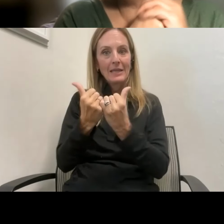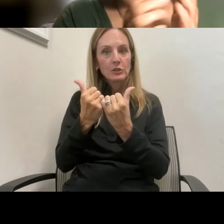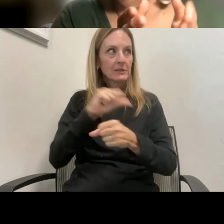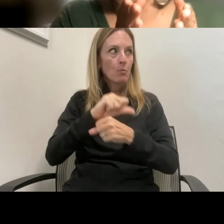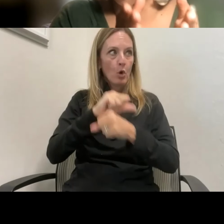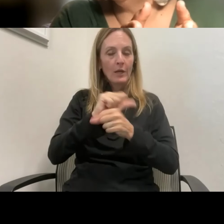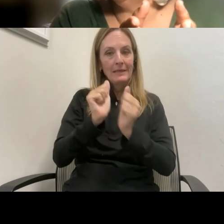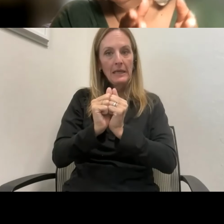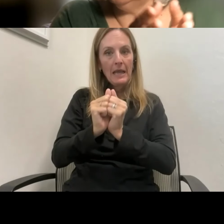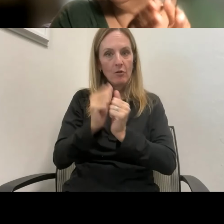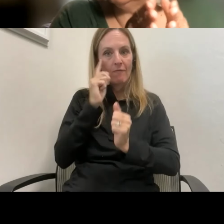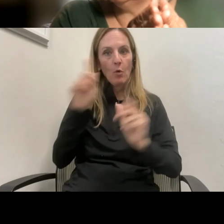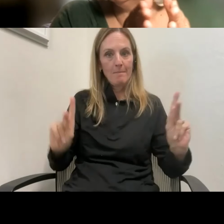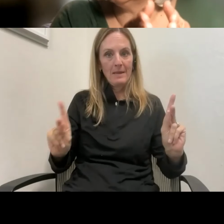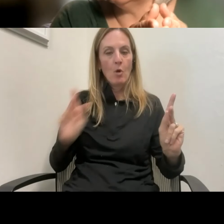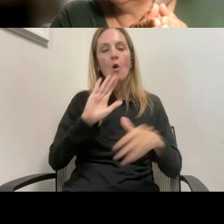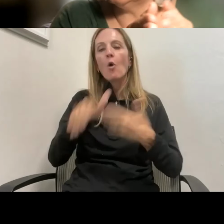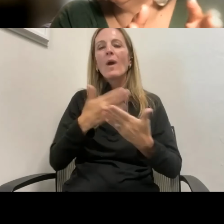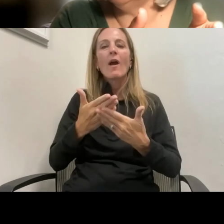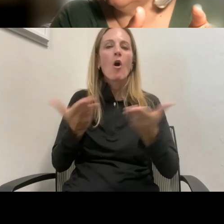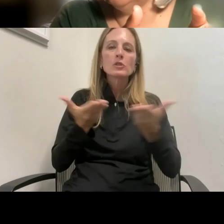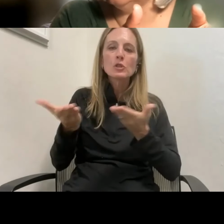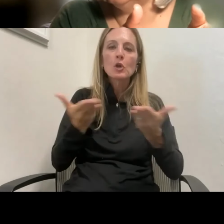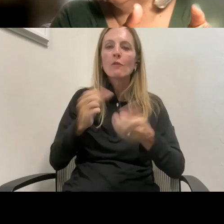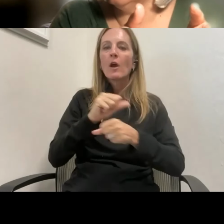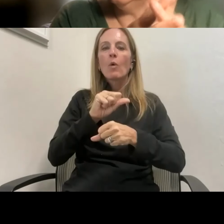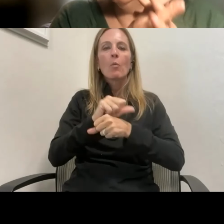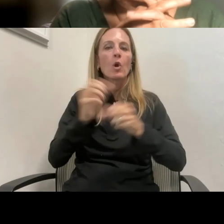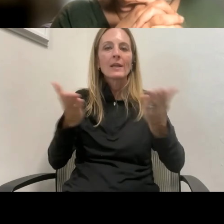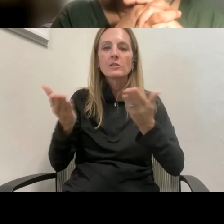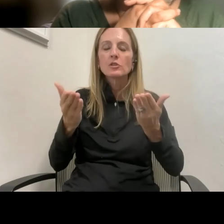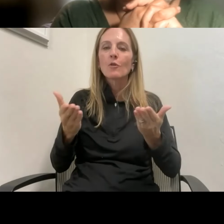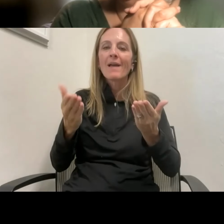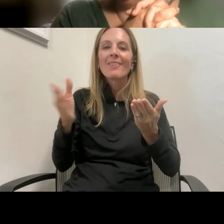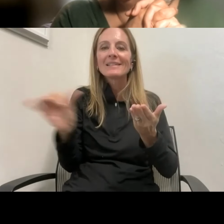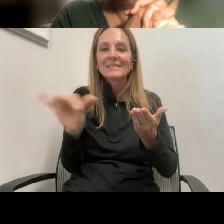we all serve, we're all working to serve the same people and that's one of the things our